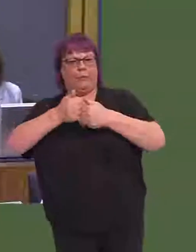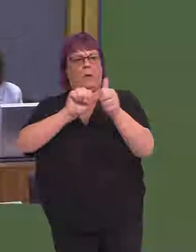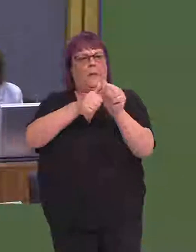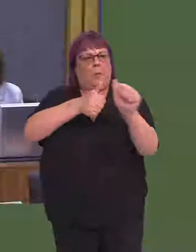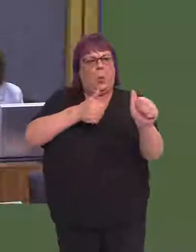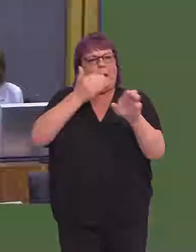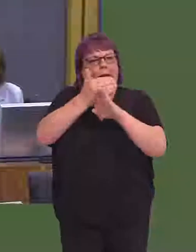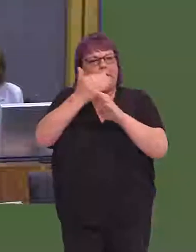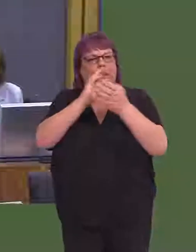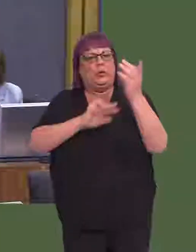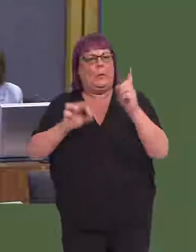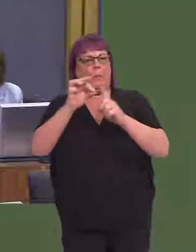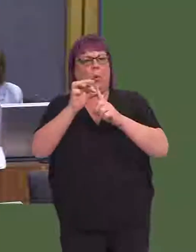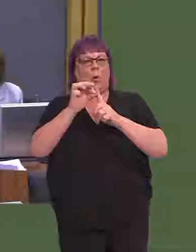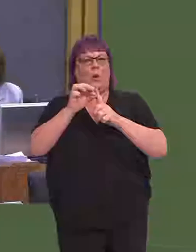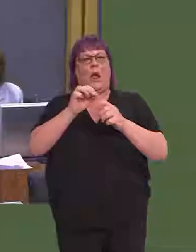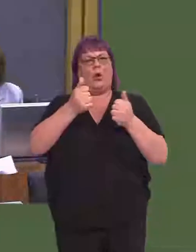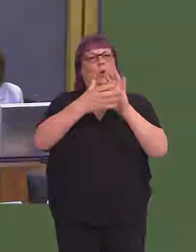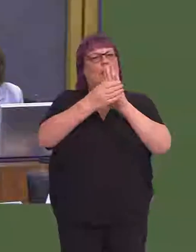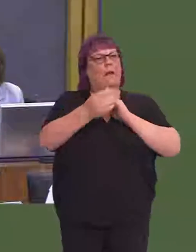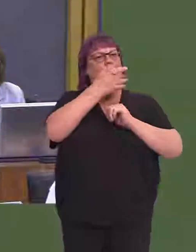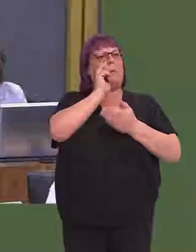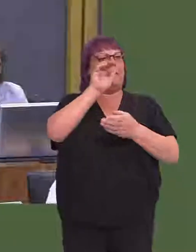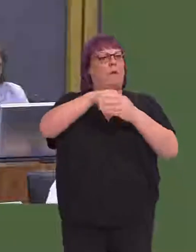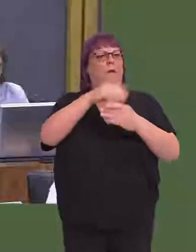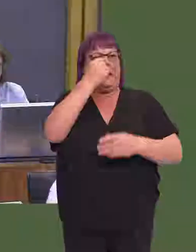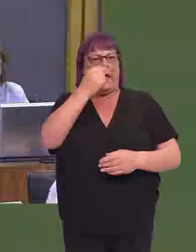in Newport at a scale that I think shows a good example to many others.